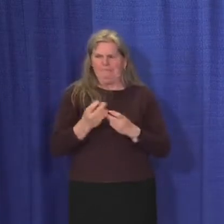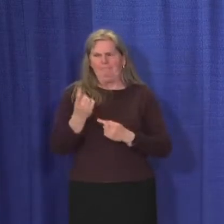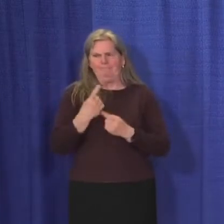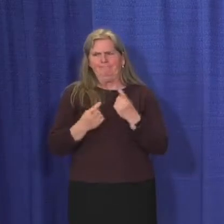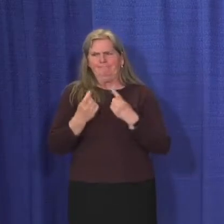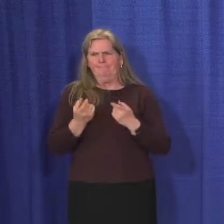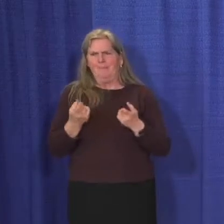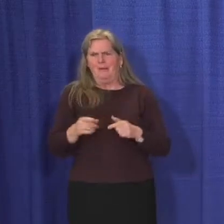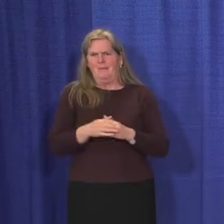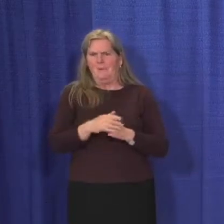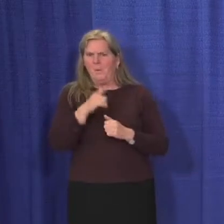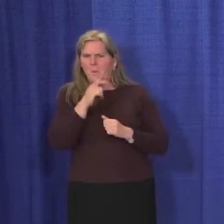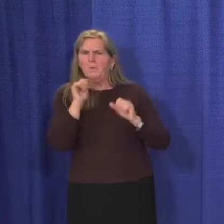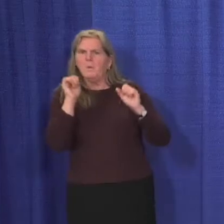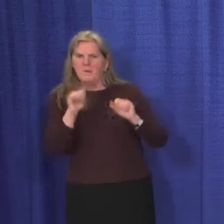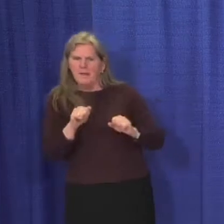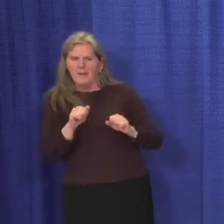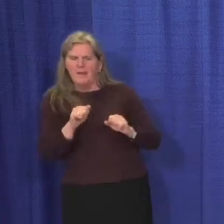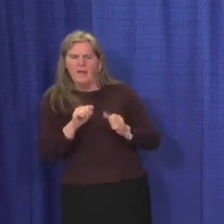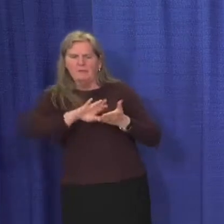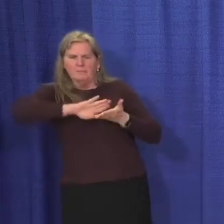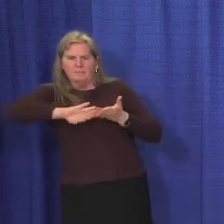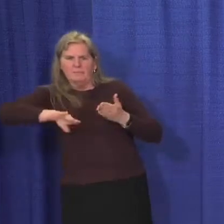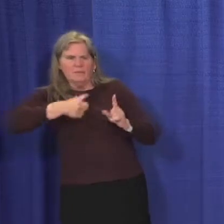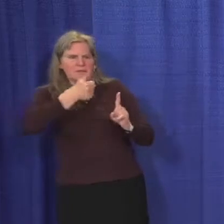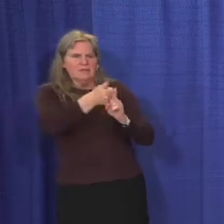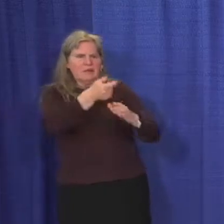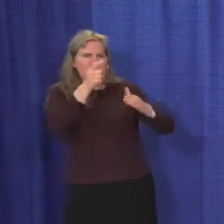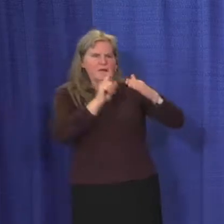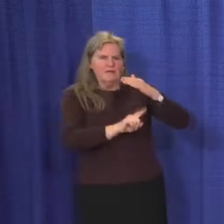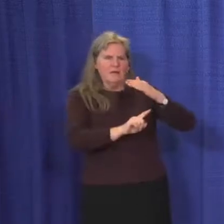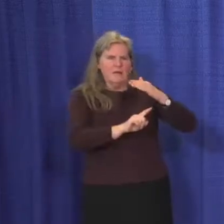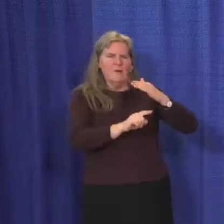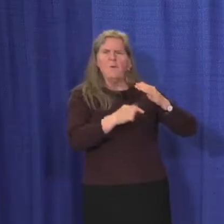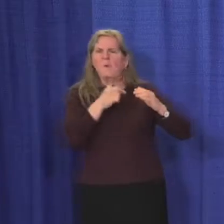clarification as I can to the many questions about who is